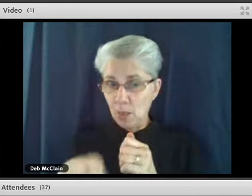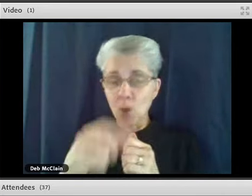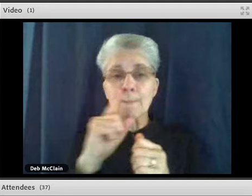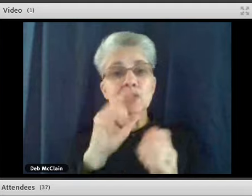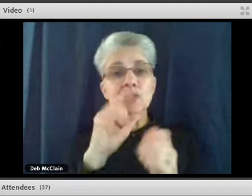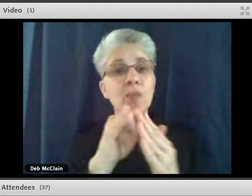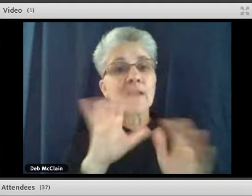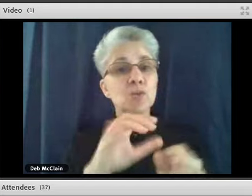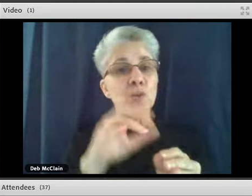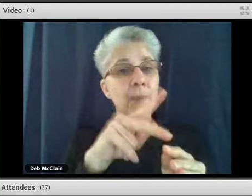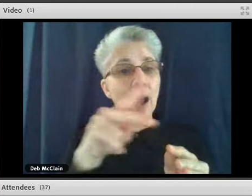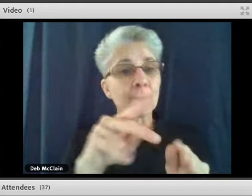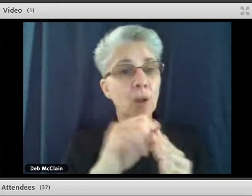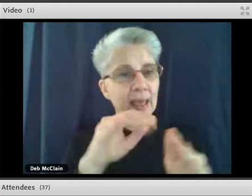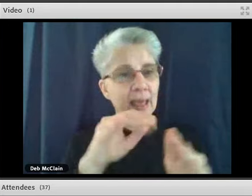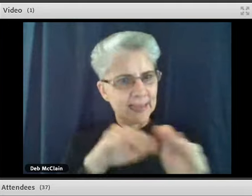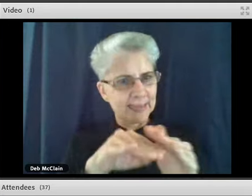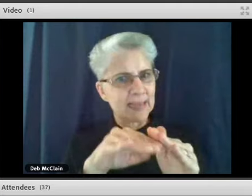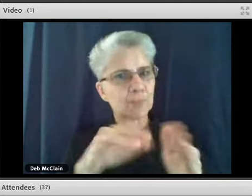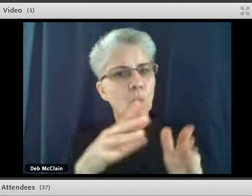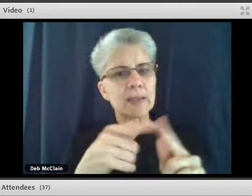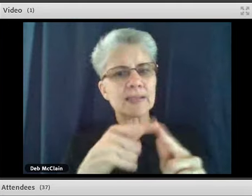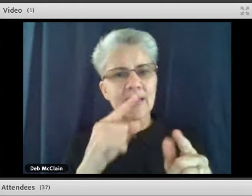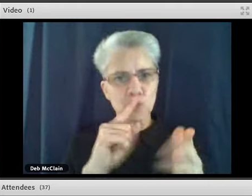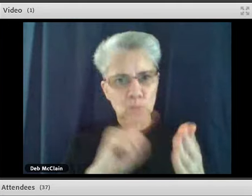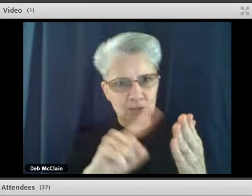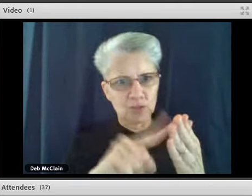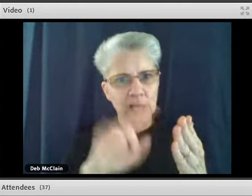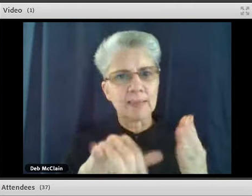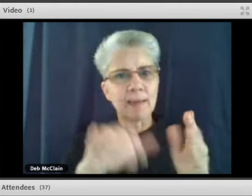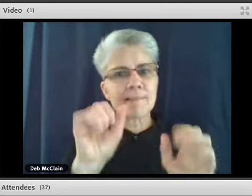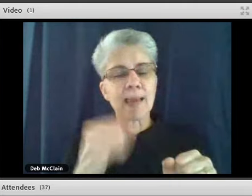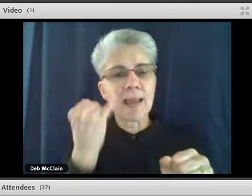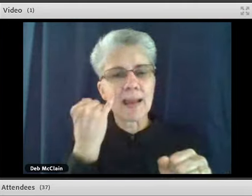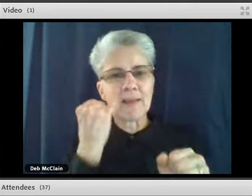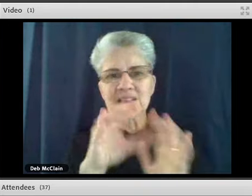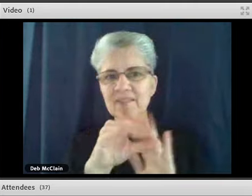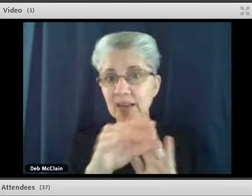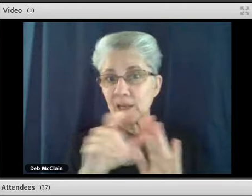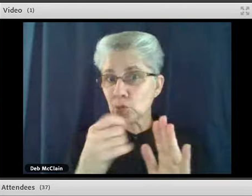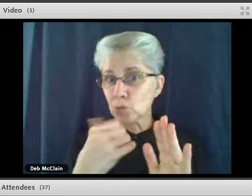and making sure that, if you do a PowerPoint, that it's accessible. And there's ways that you can check that.